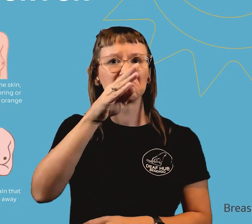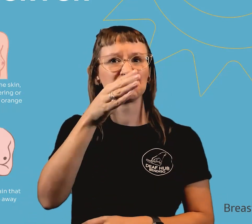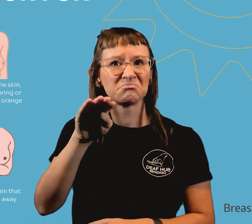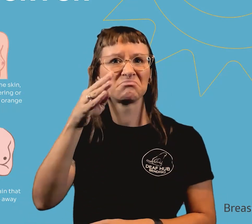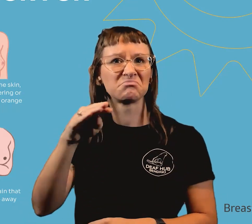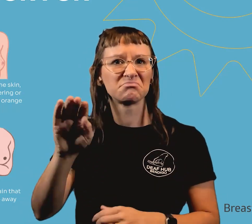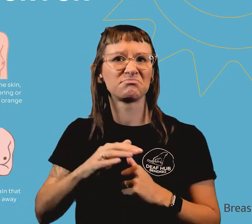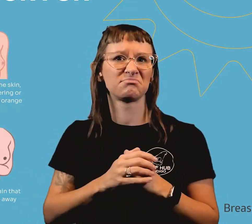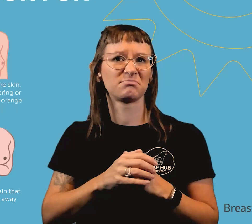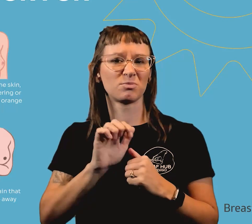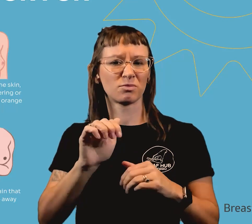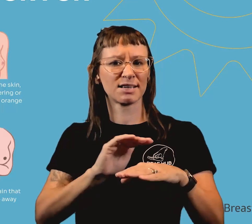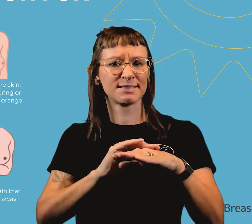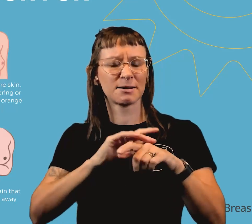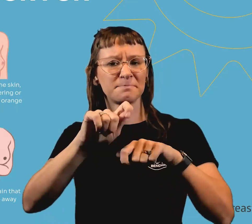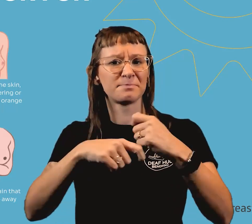unusual redness or color change.